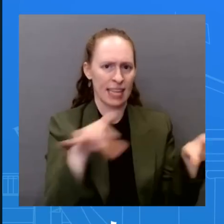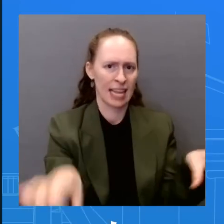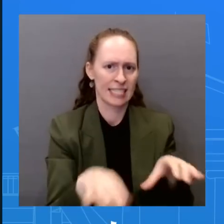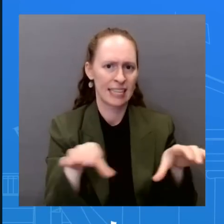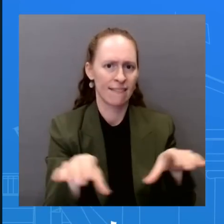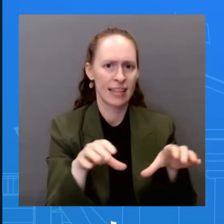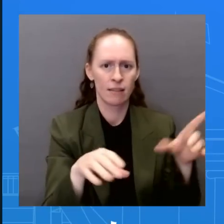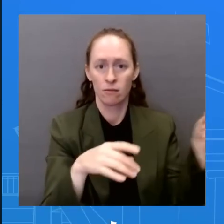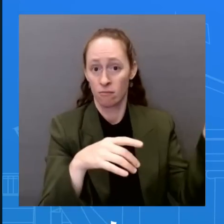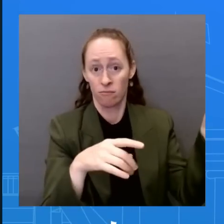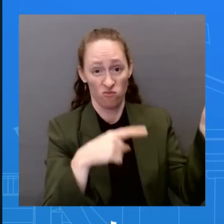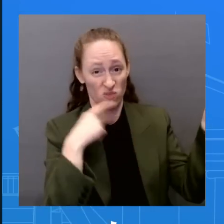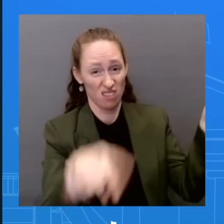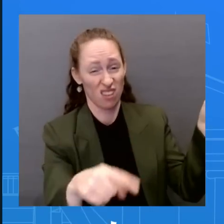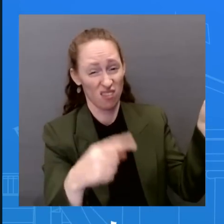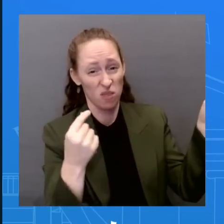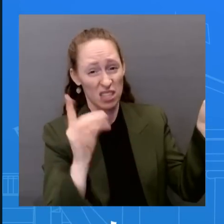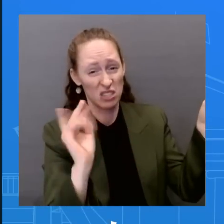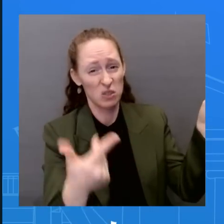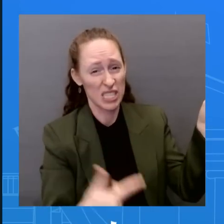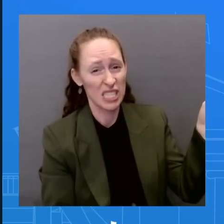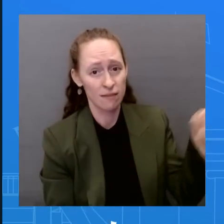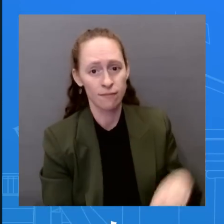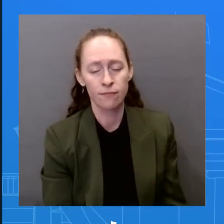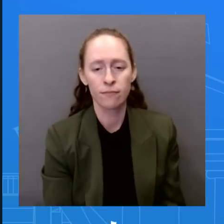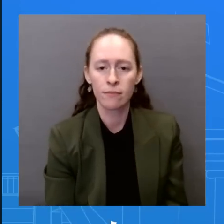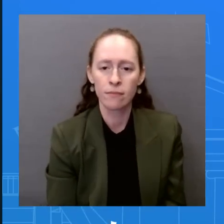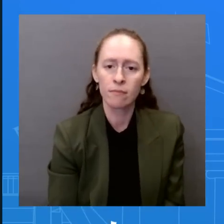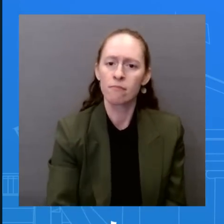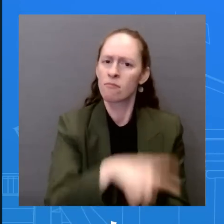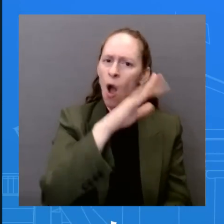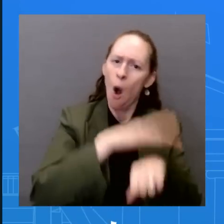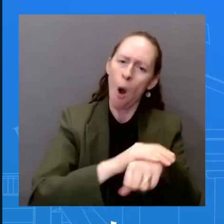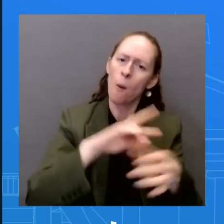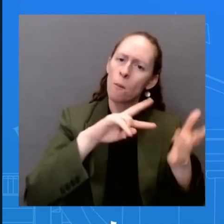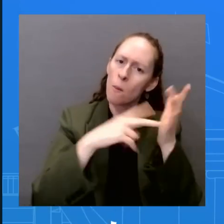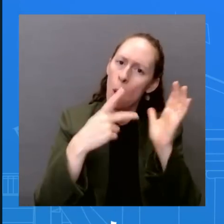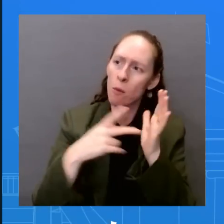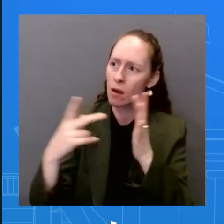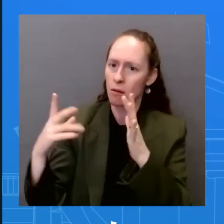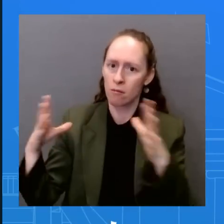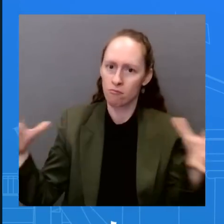and coordinating filtration operations. Russian presidential administration officials